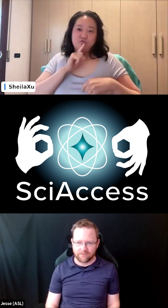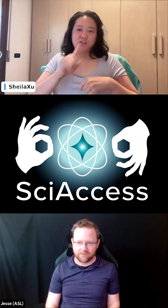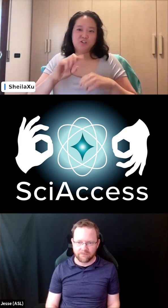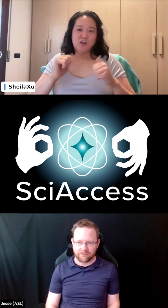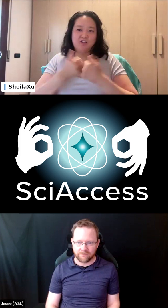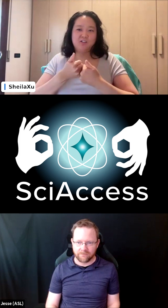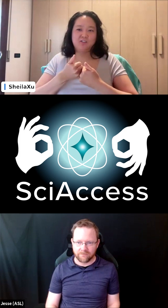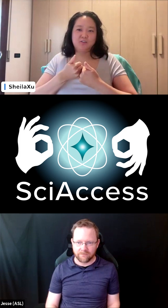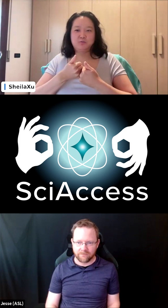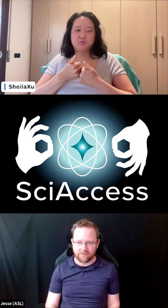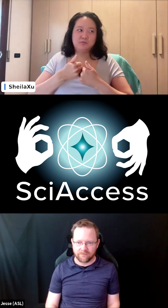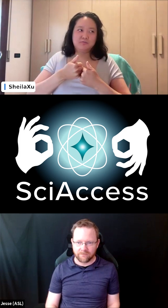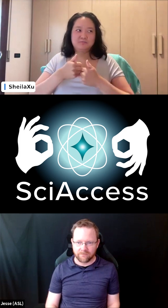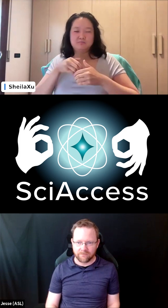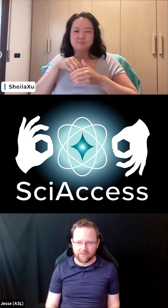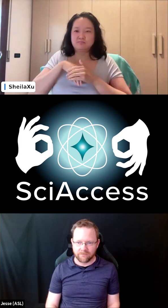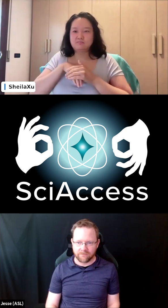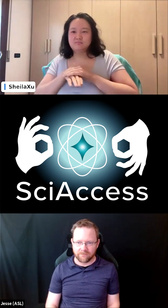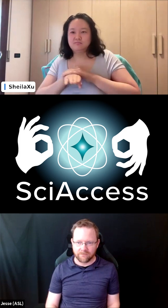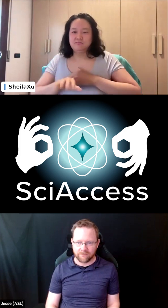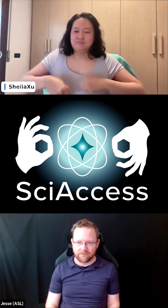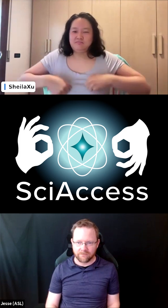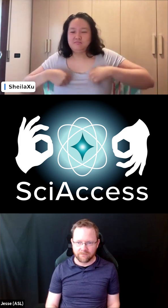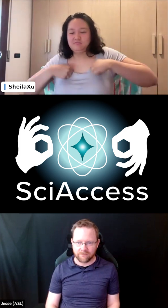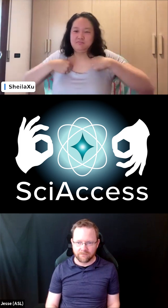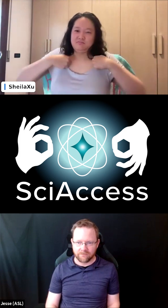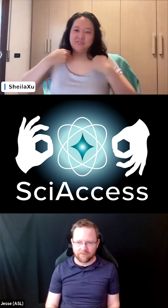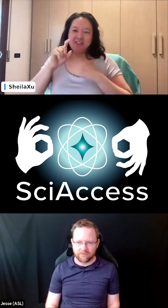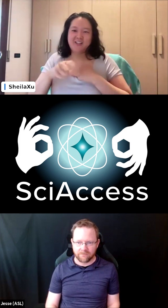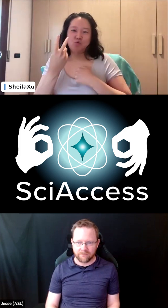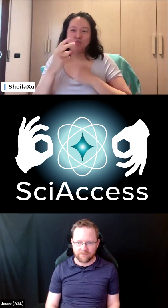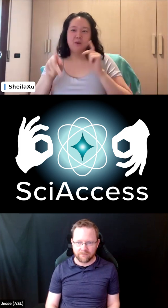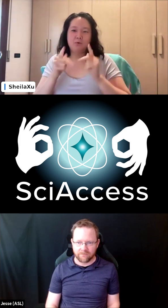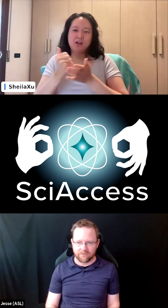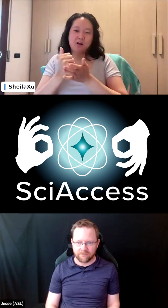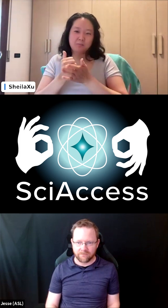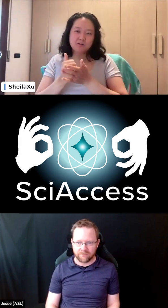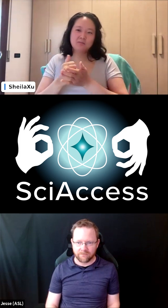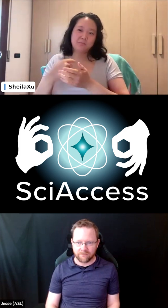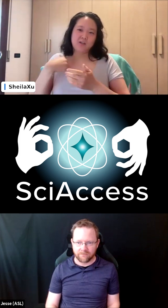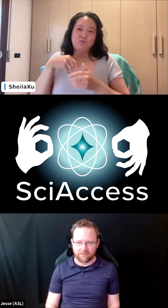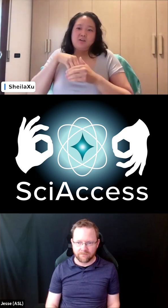It's a huge challenge to get everything on. You actually need two people set help you enter the suit